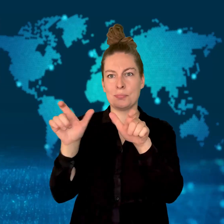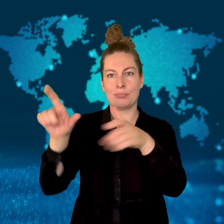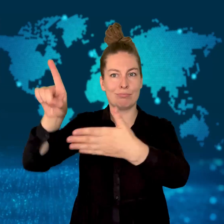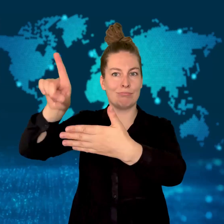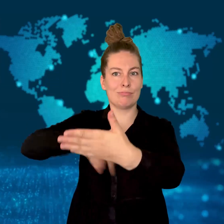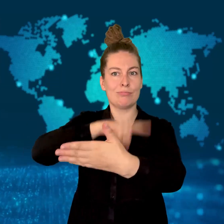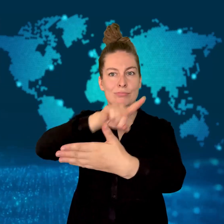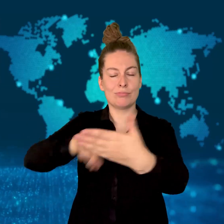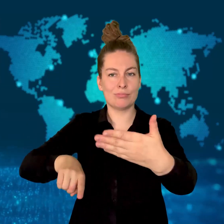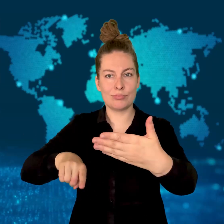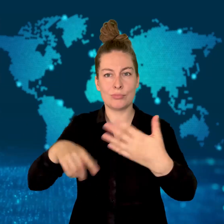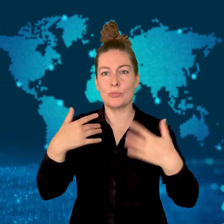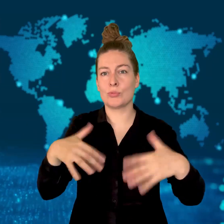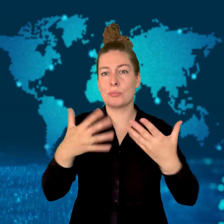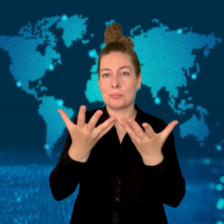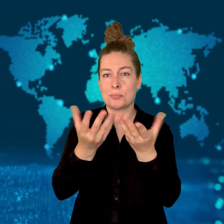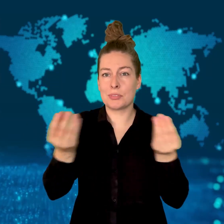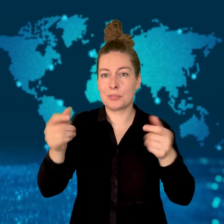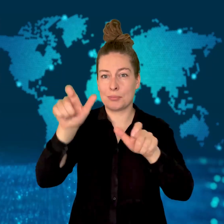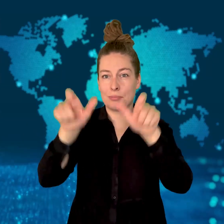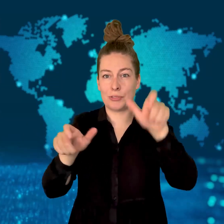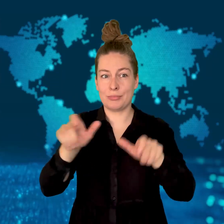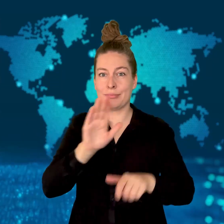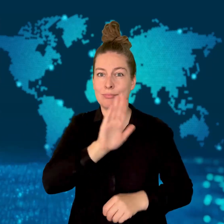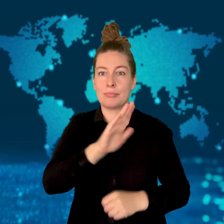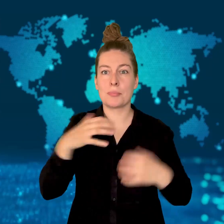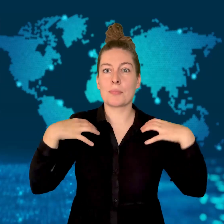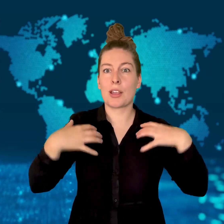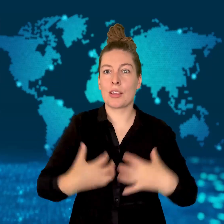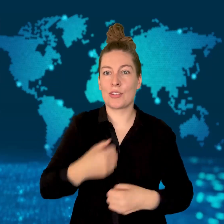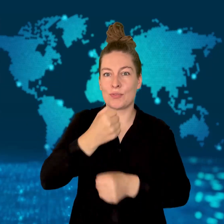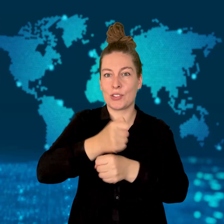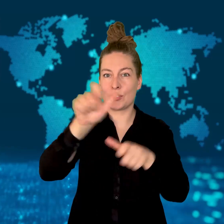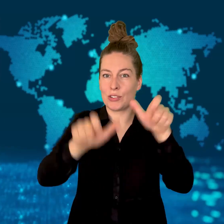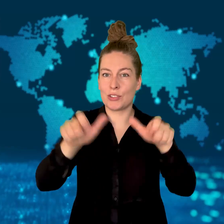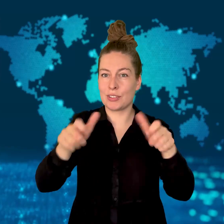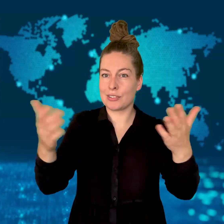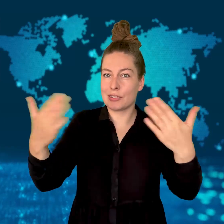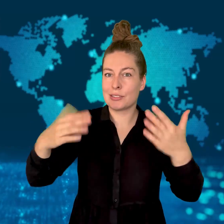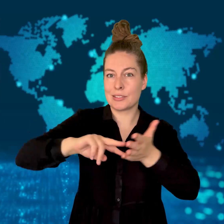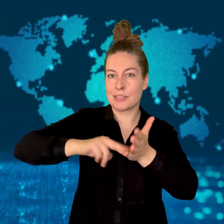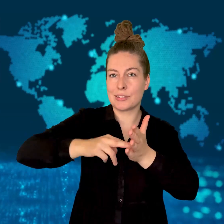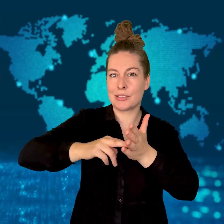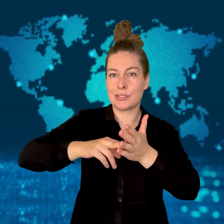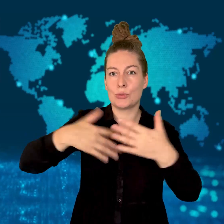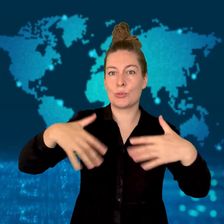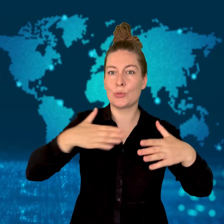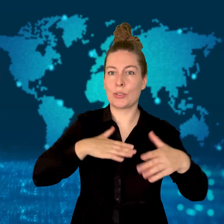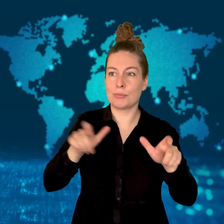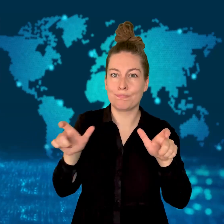try to block the city's Queer Culture Festival.